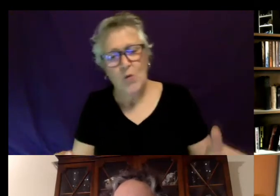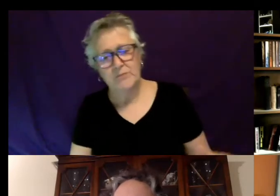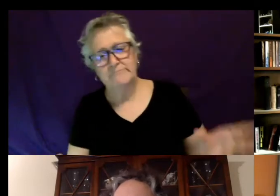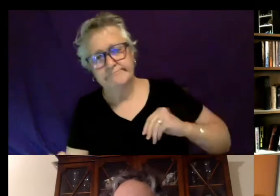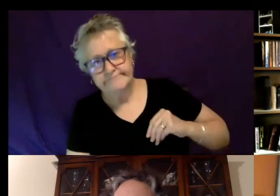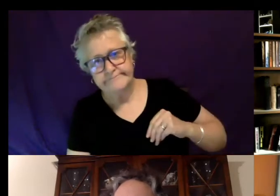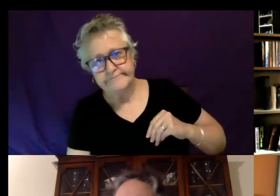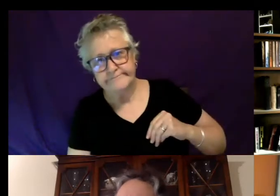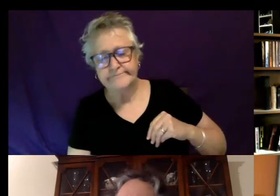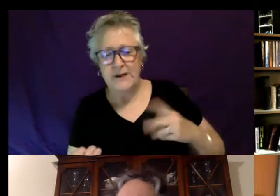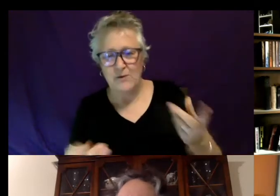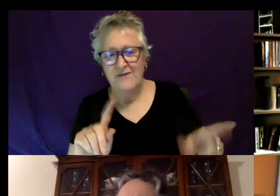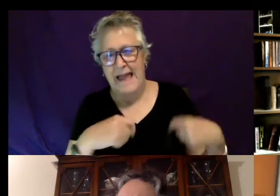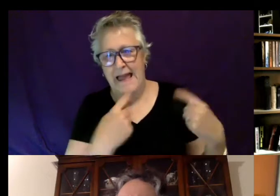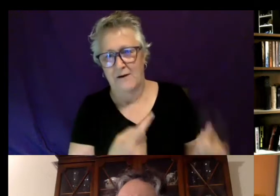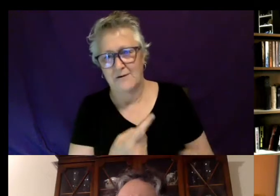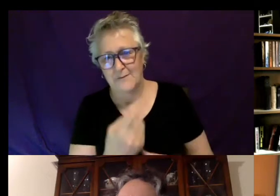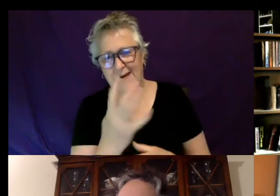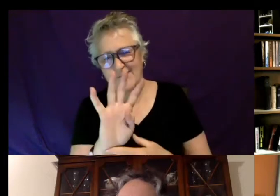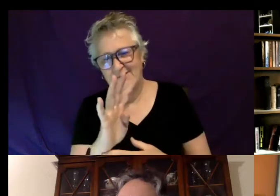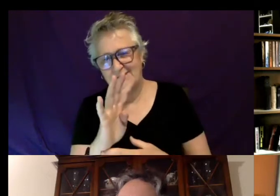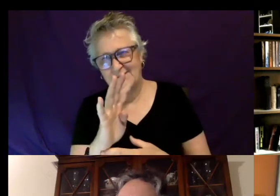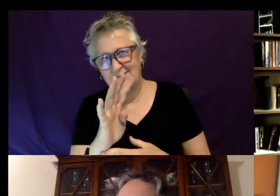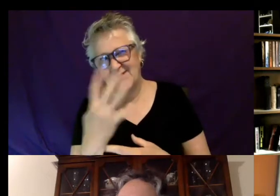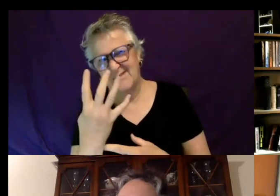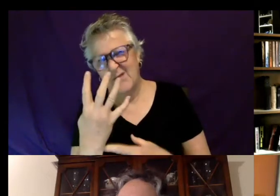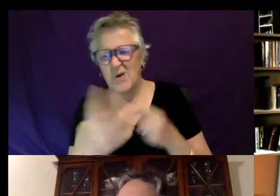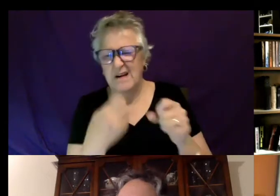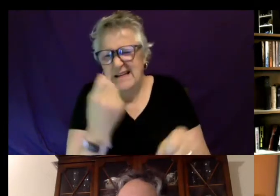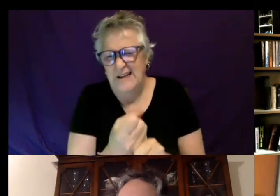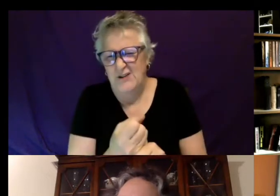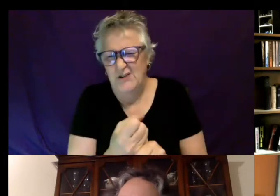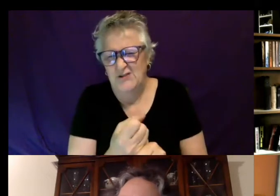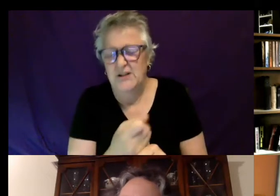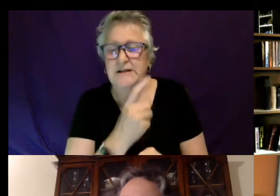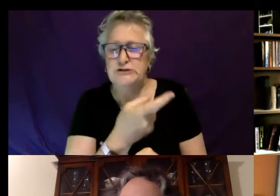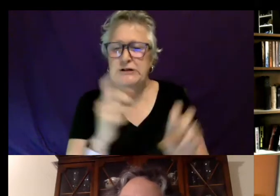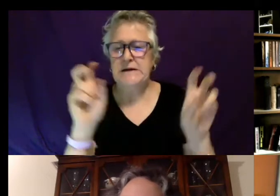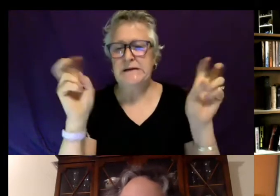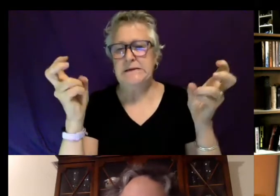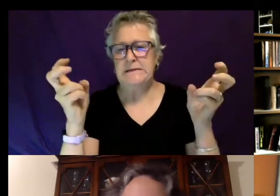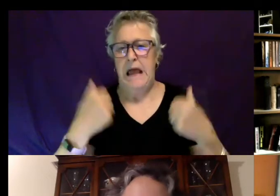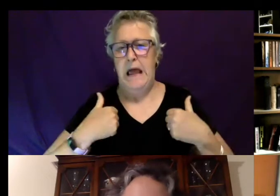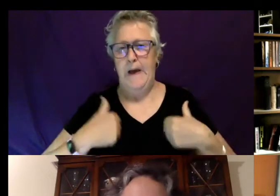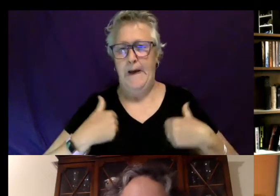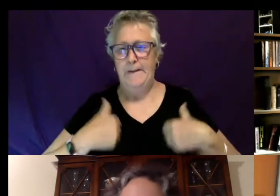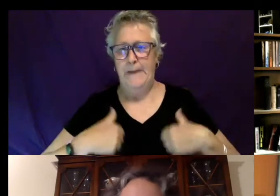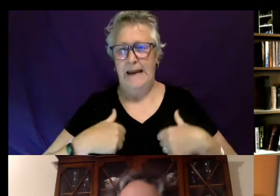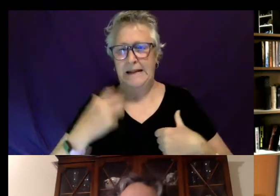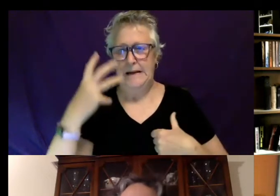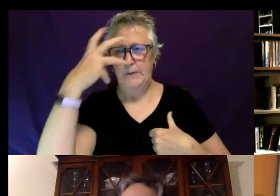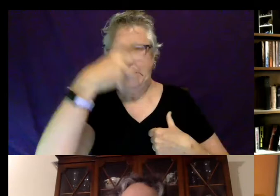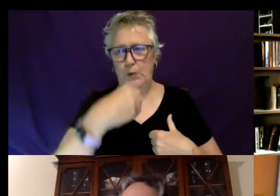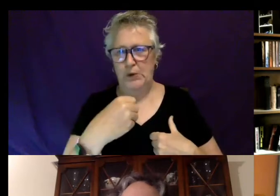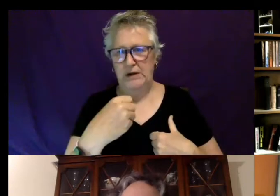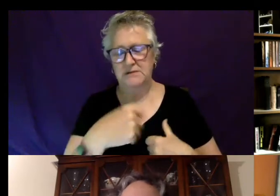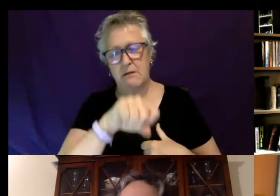She's a bathing beauty, she likes to bathe all the time. If you go in and wash the dishes in the kitchen, she flies right in,